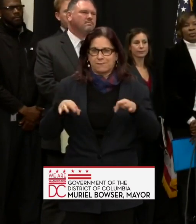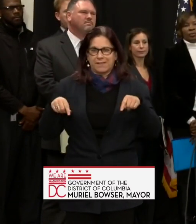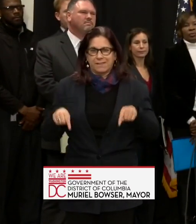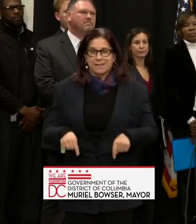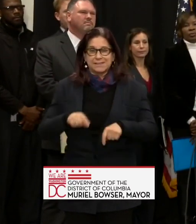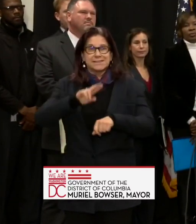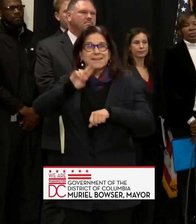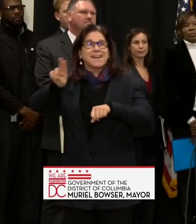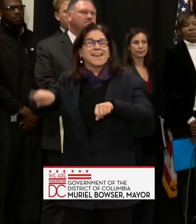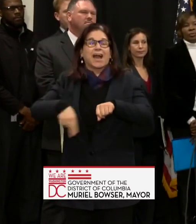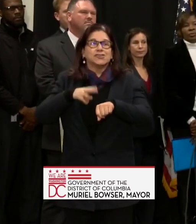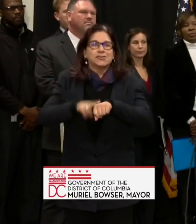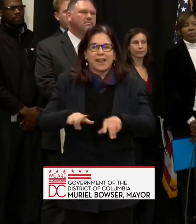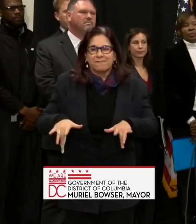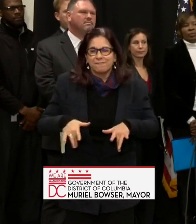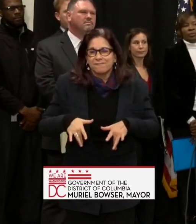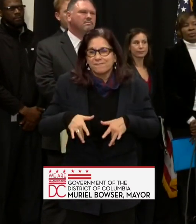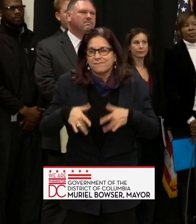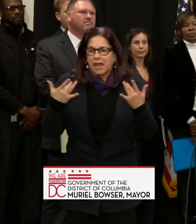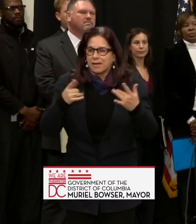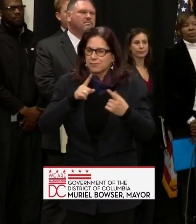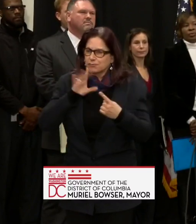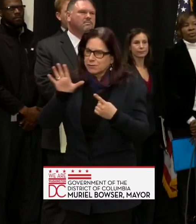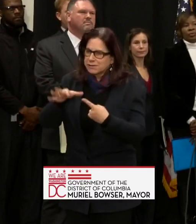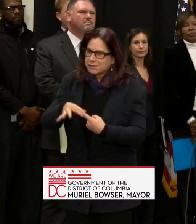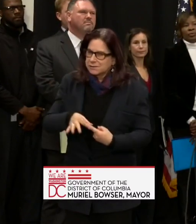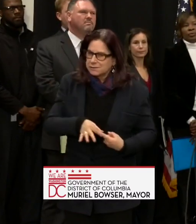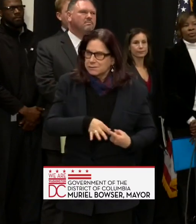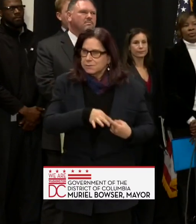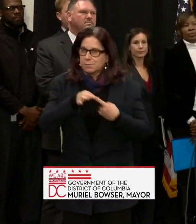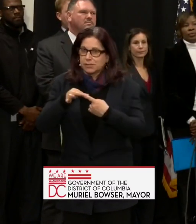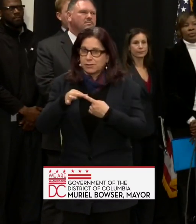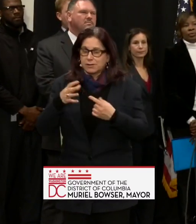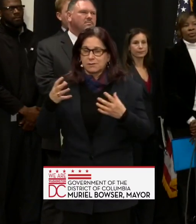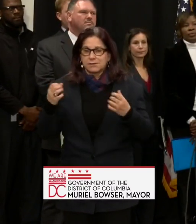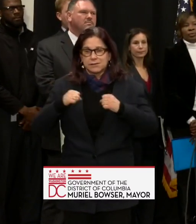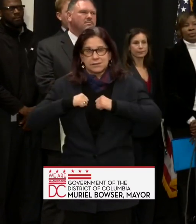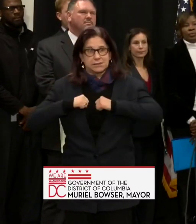AS MEMBERS OF THE MEDIA WE ARE GRATEFUL TO SEE YOU BOTH LOCAL,